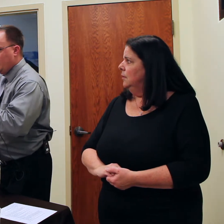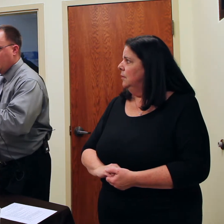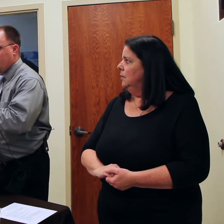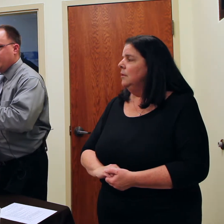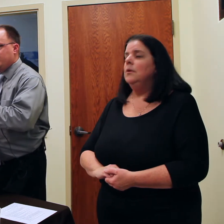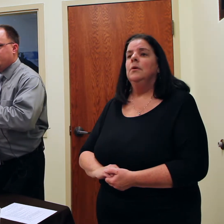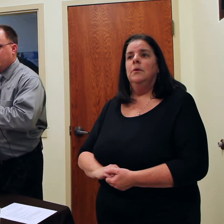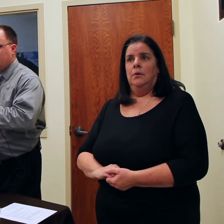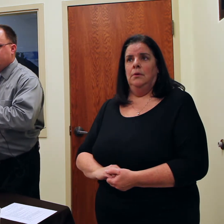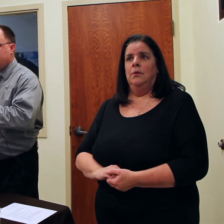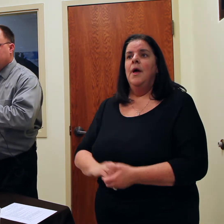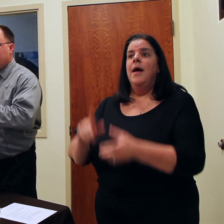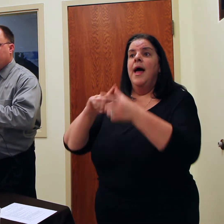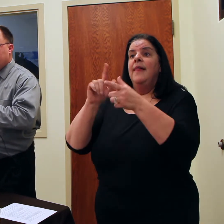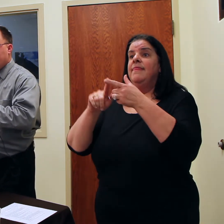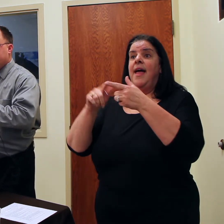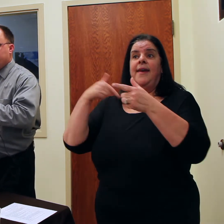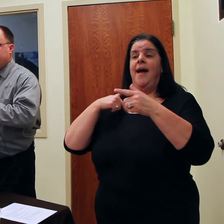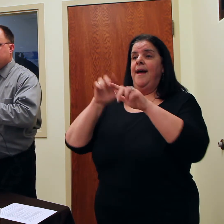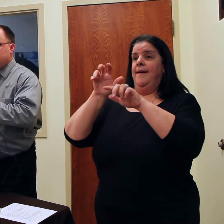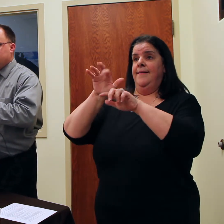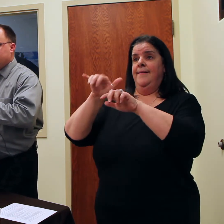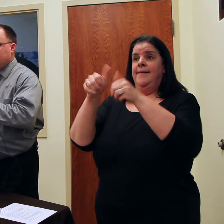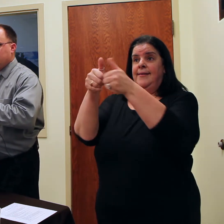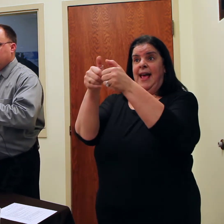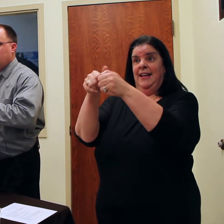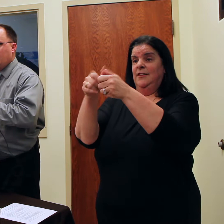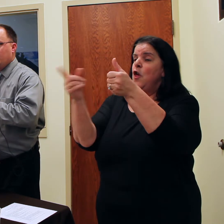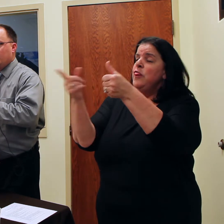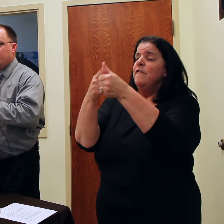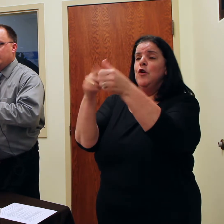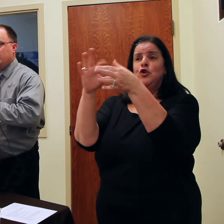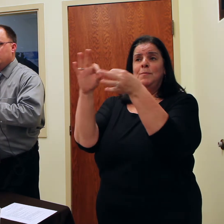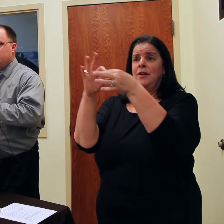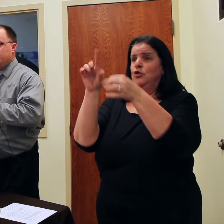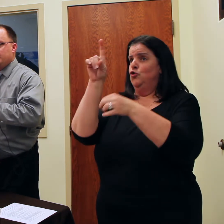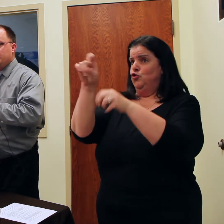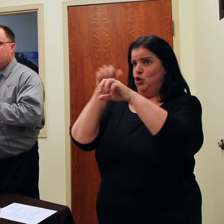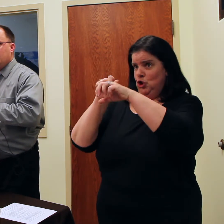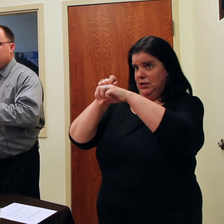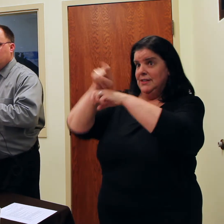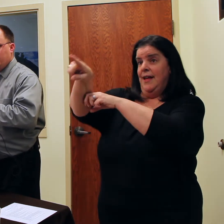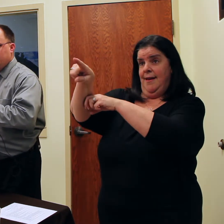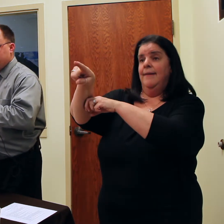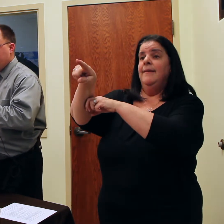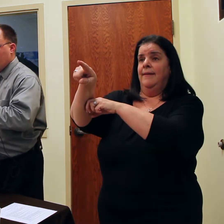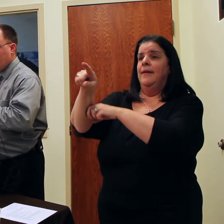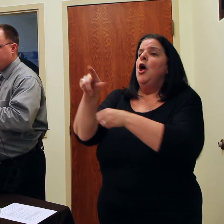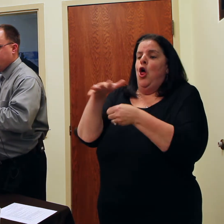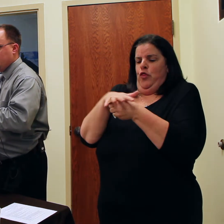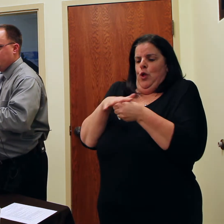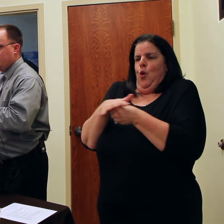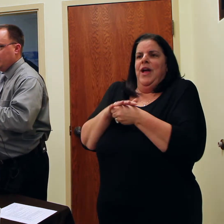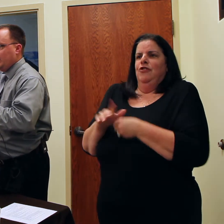Then I will enter the text. So the very first message you should send to 911 should contain the location of your emergency,